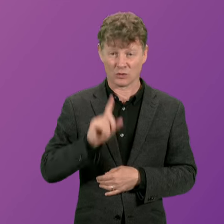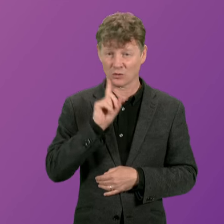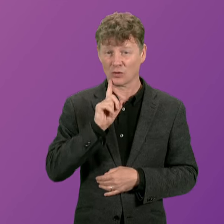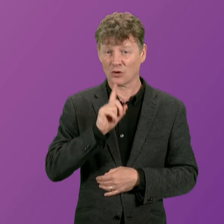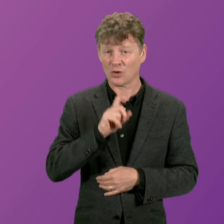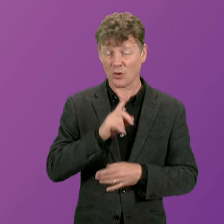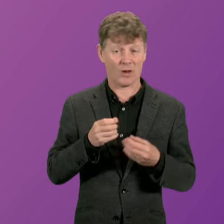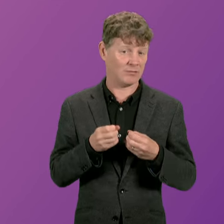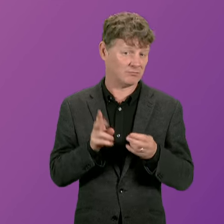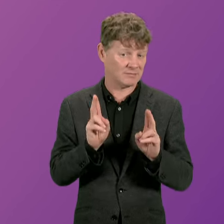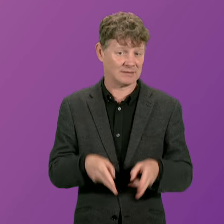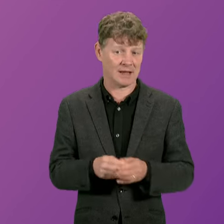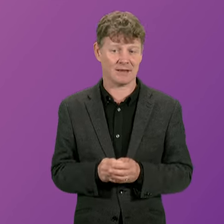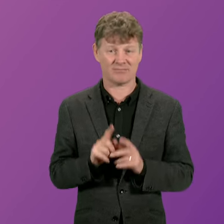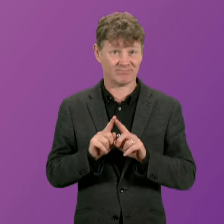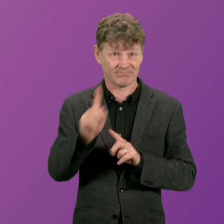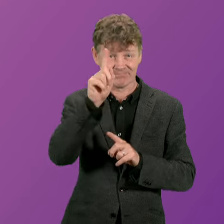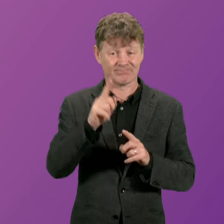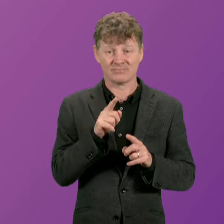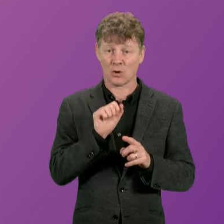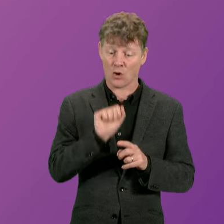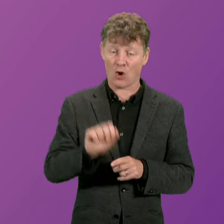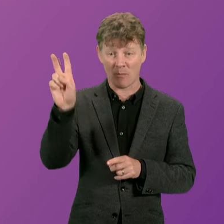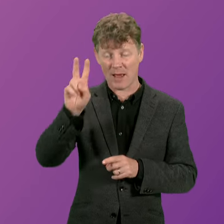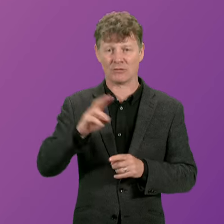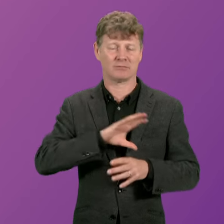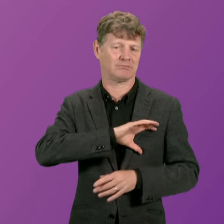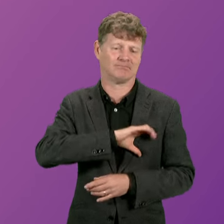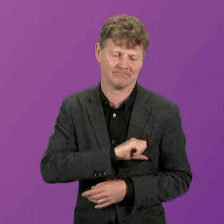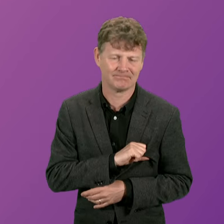lost her life. Her parents are devastated and my thoughts and prayers are with them.